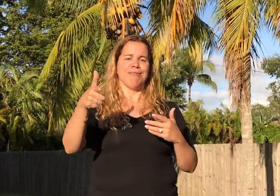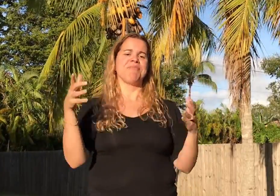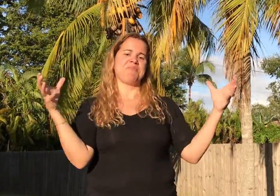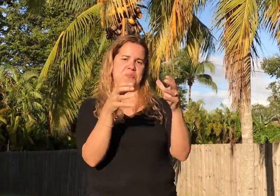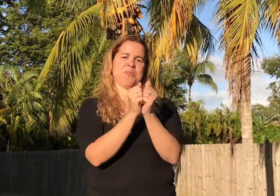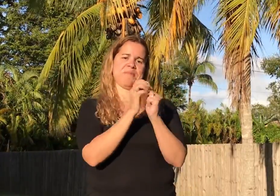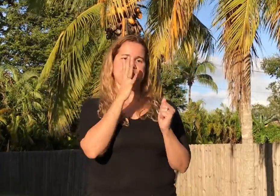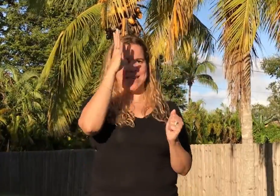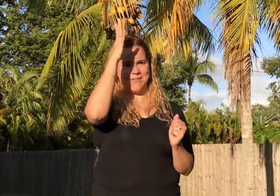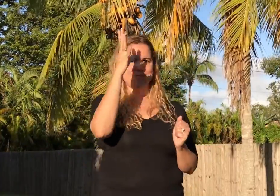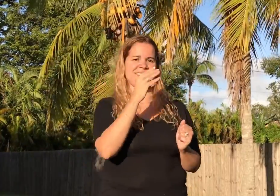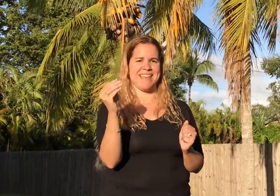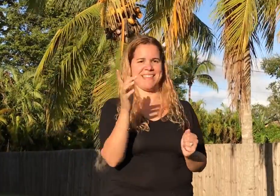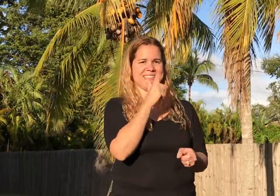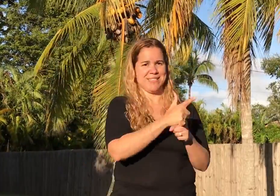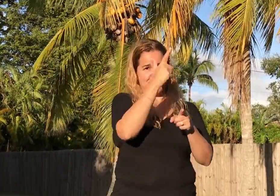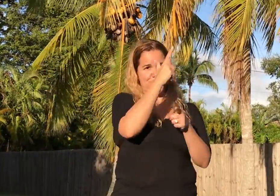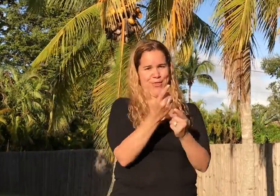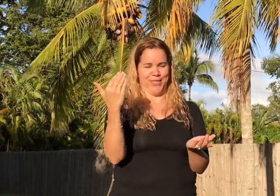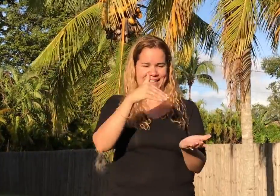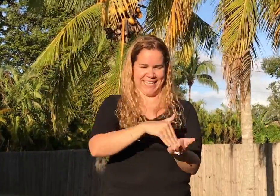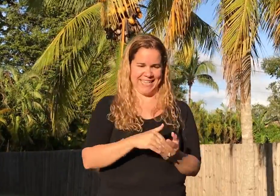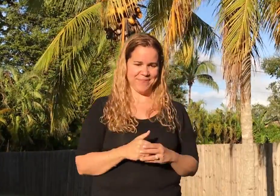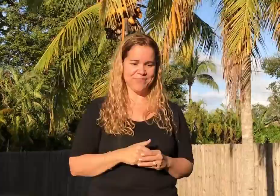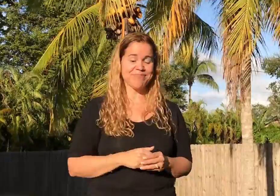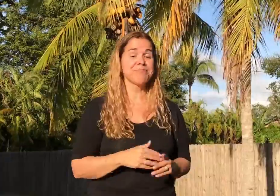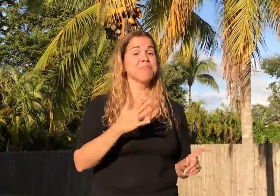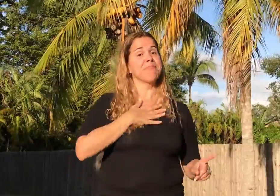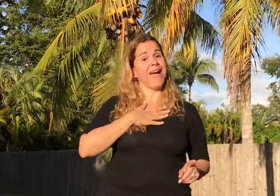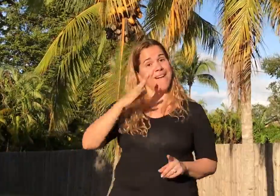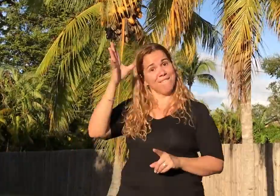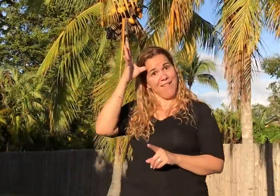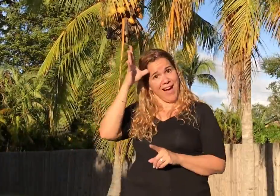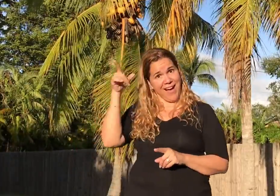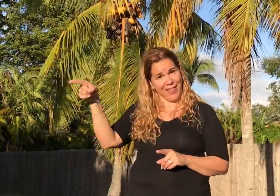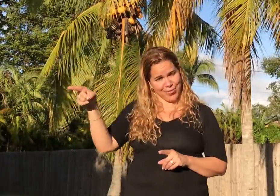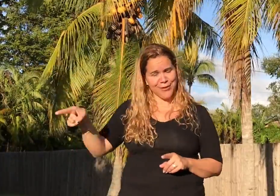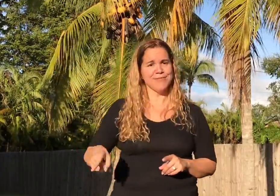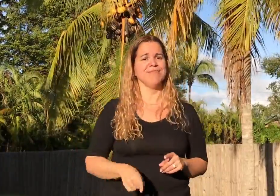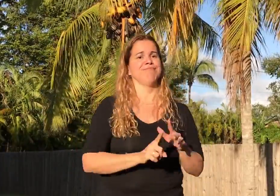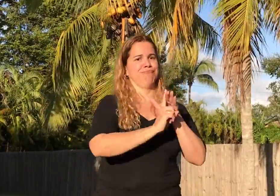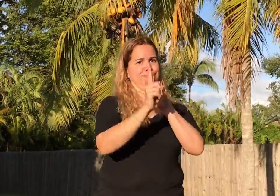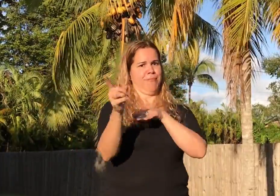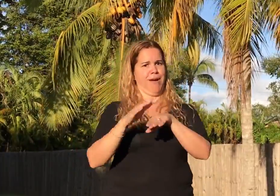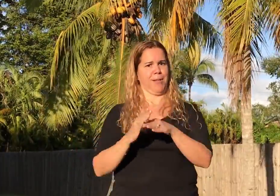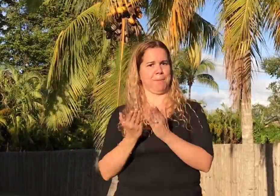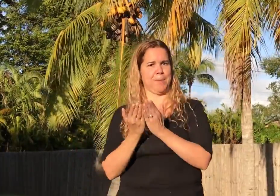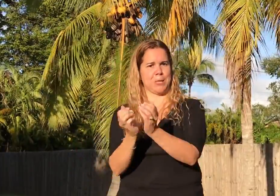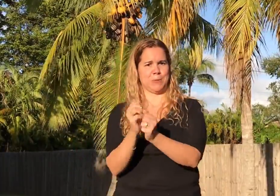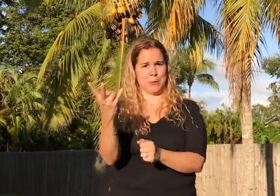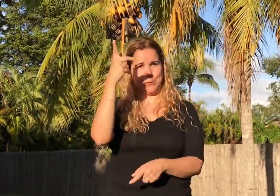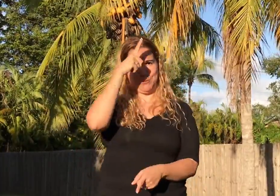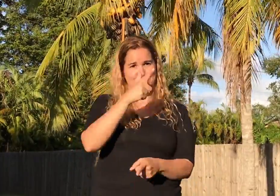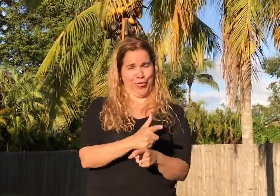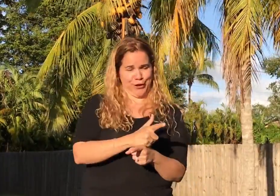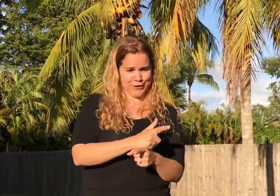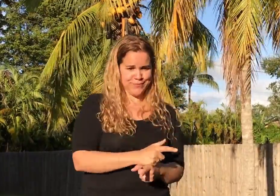Fortunately, she would eventually reunite with her parents and siblings a few years later. My father escaped Cuba by boat along with his two brothers,